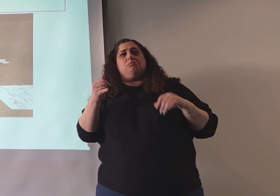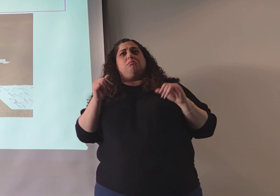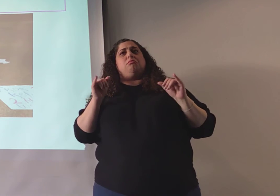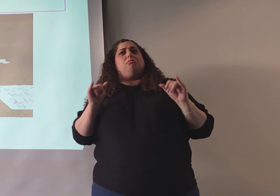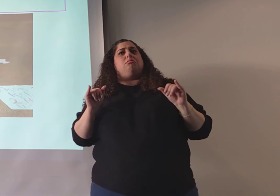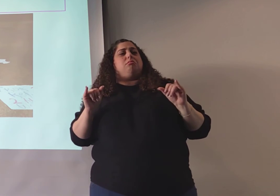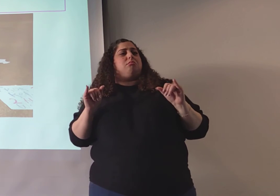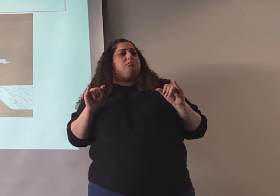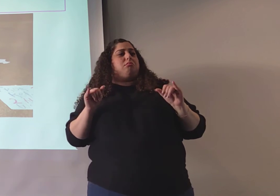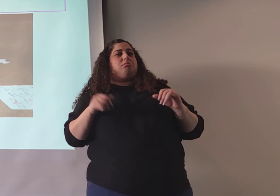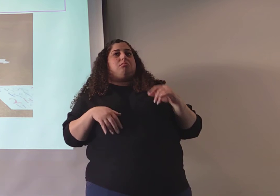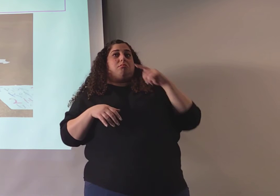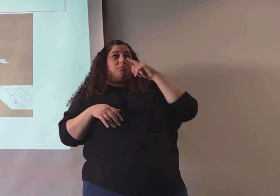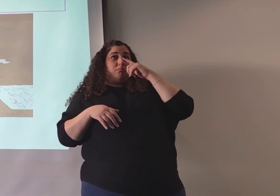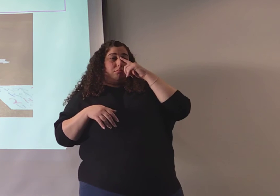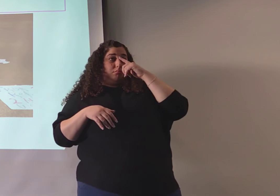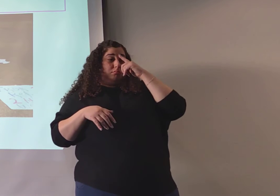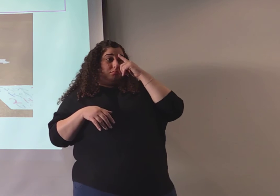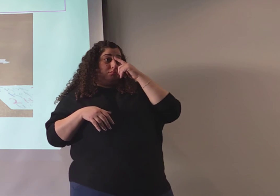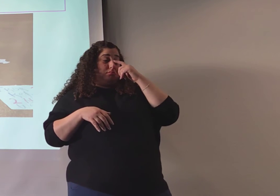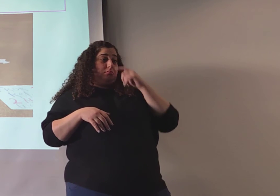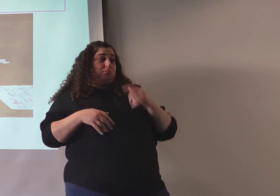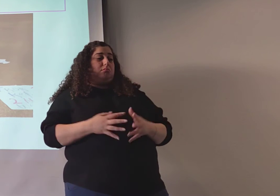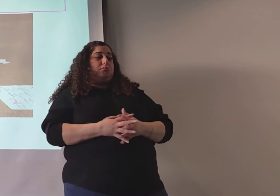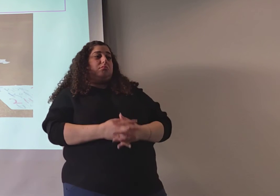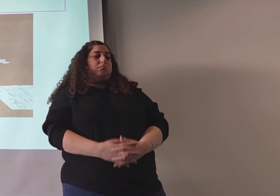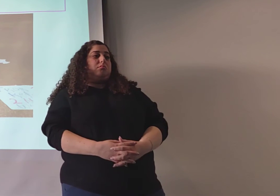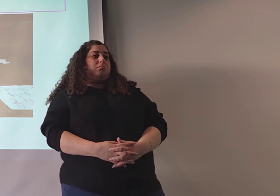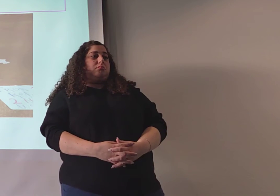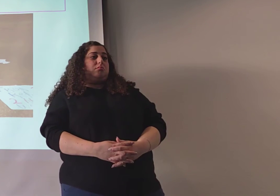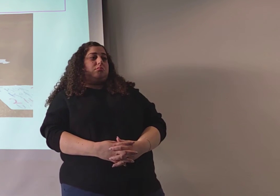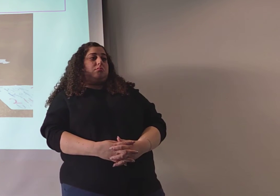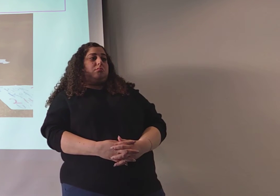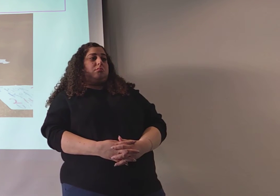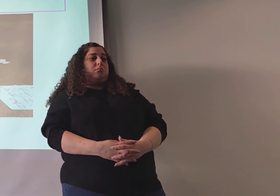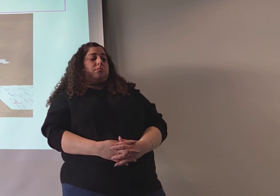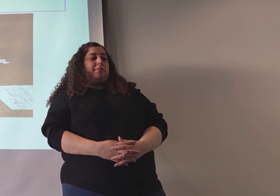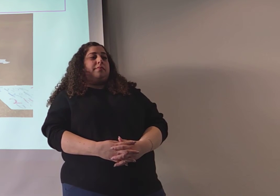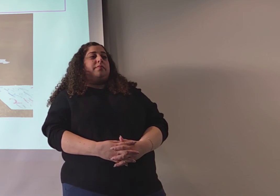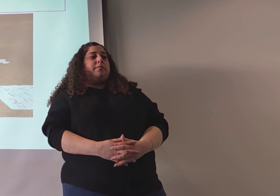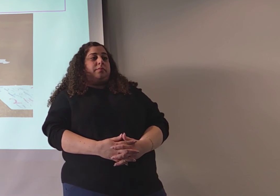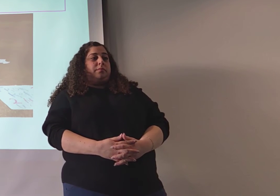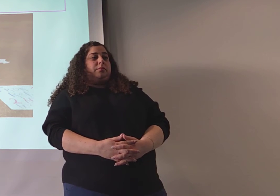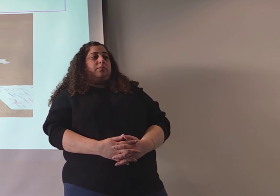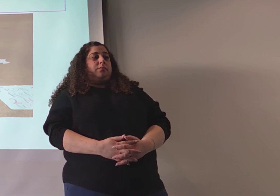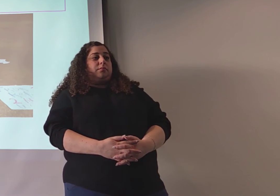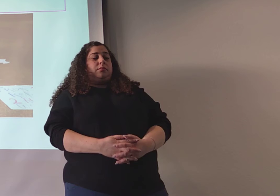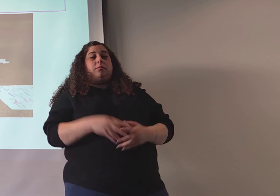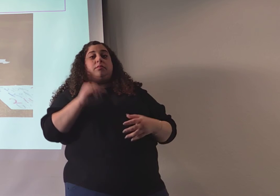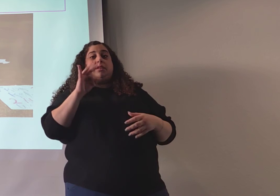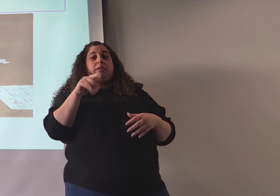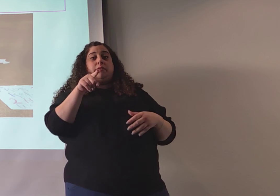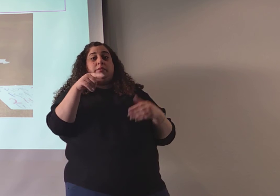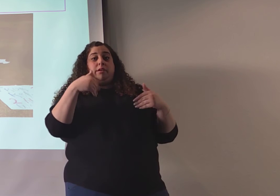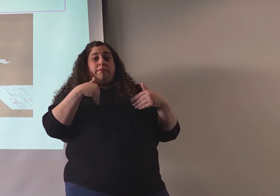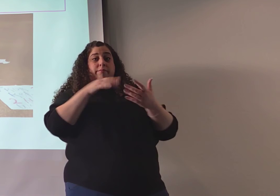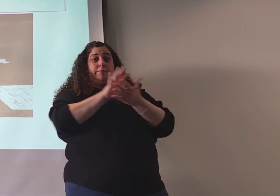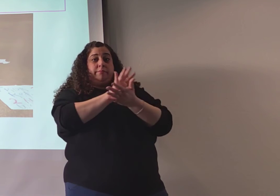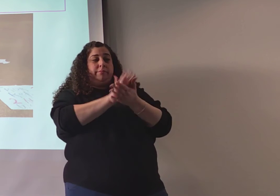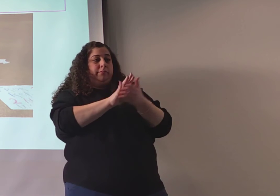It’s very fast if you have a three-day notice because they want to keep that out of court.